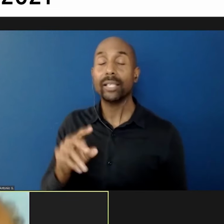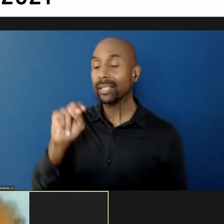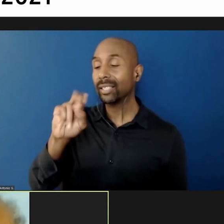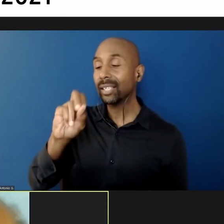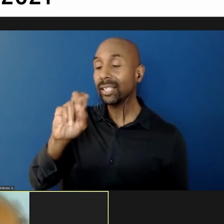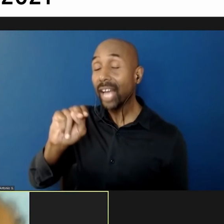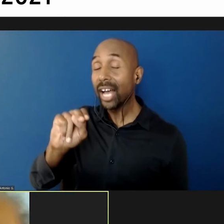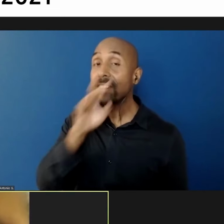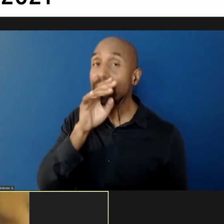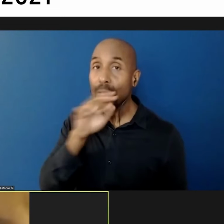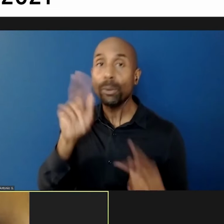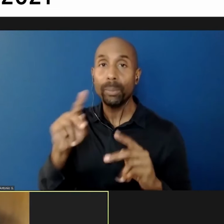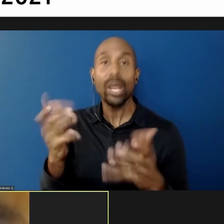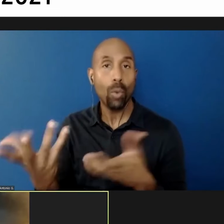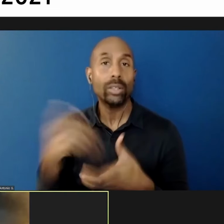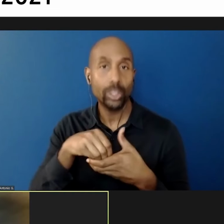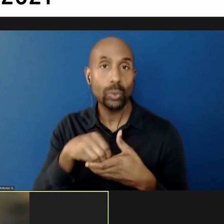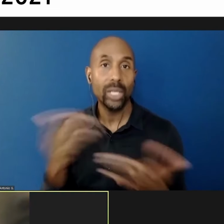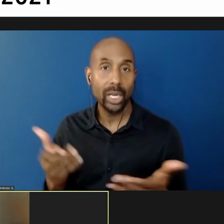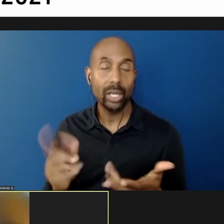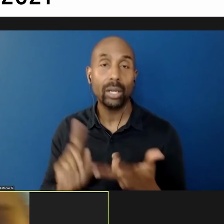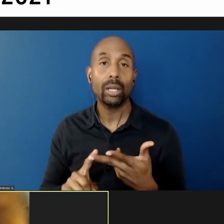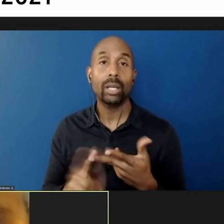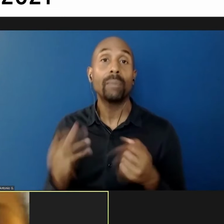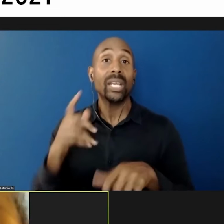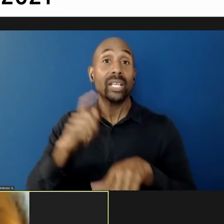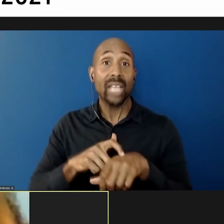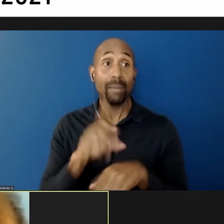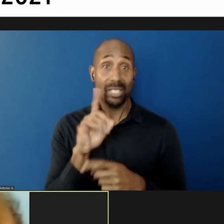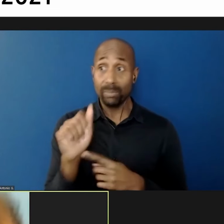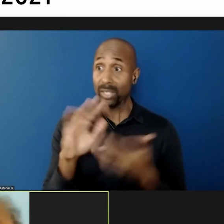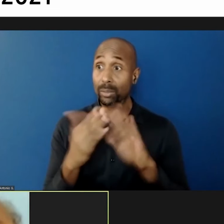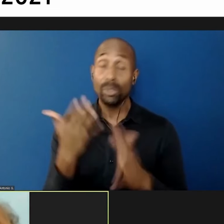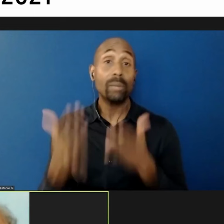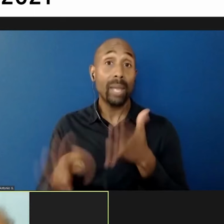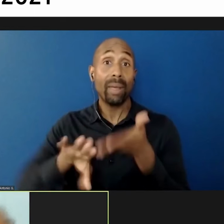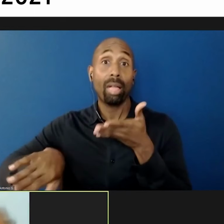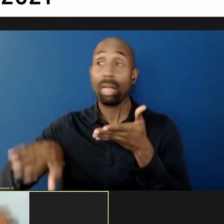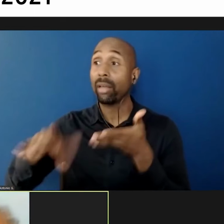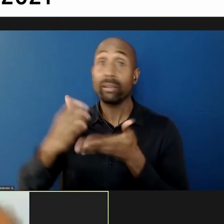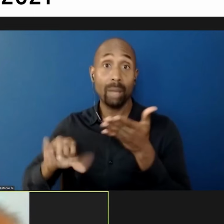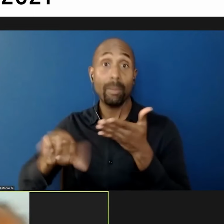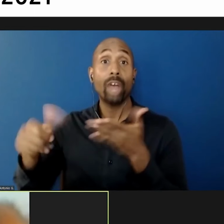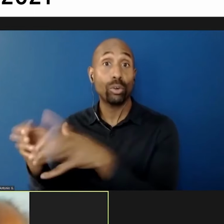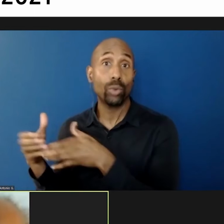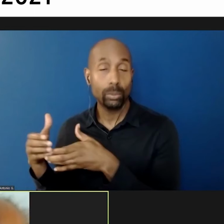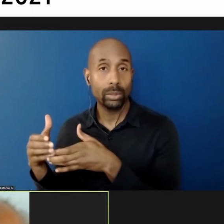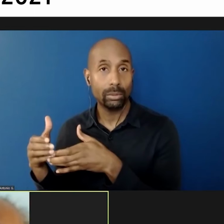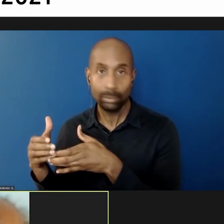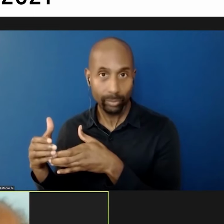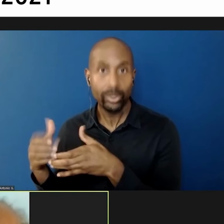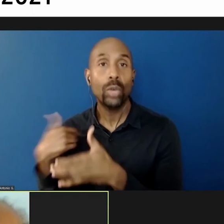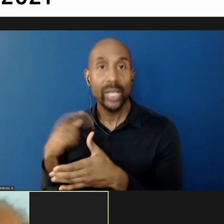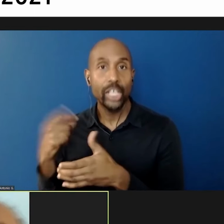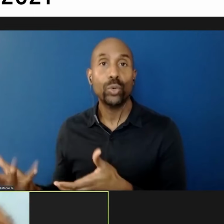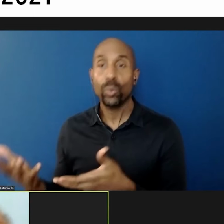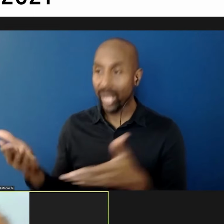people that we usually leave out in the disability community in on this. So I think that, you